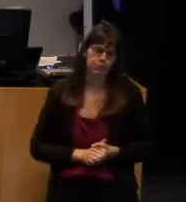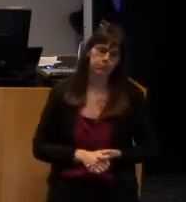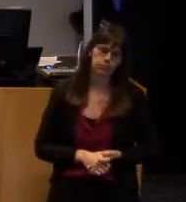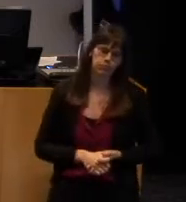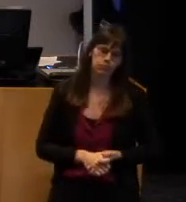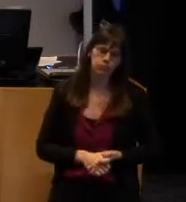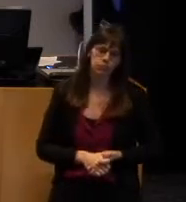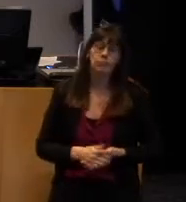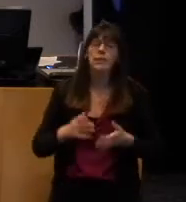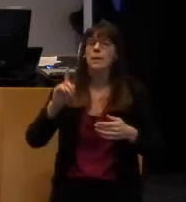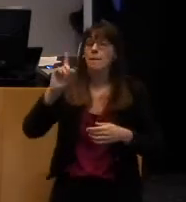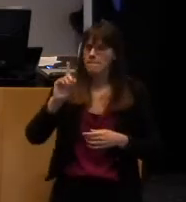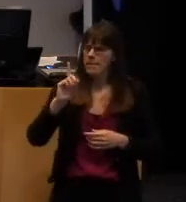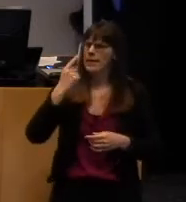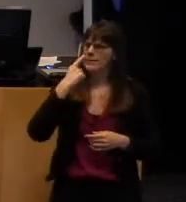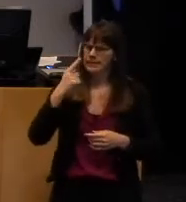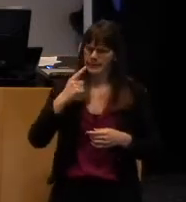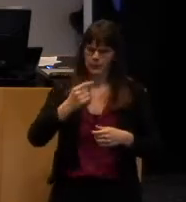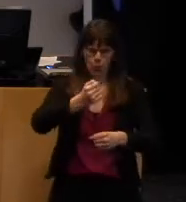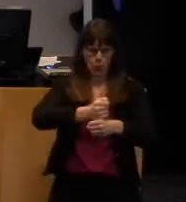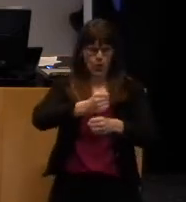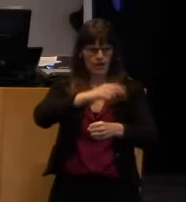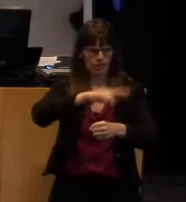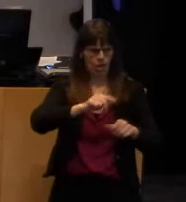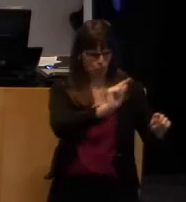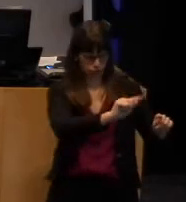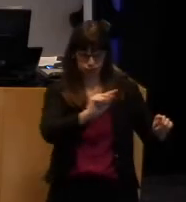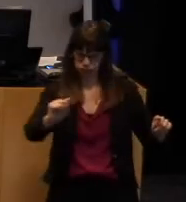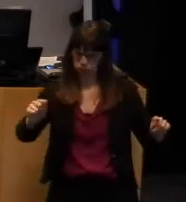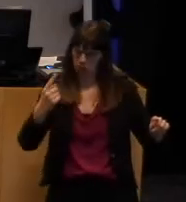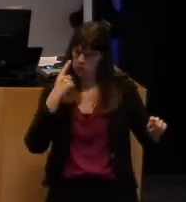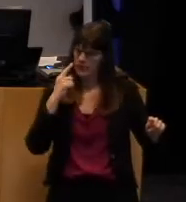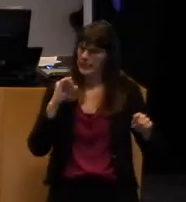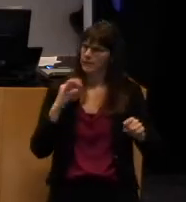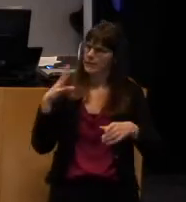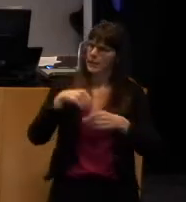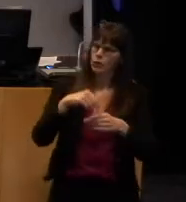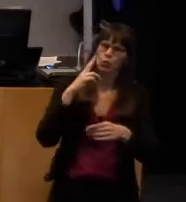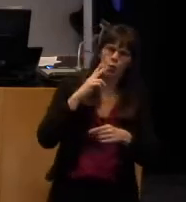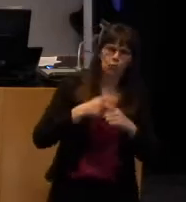Nonetheless, the community of practice in Flanders does consist of deaf and hearing interpreters.